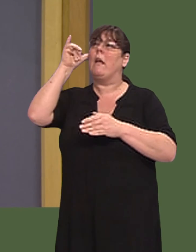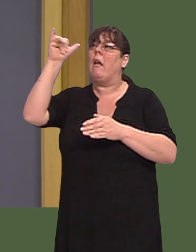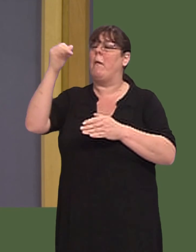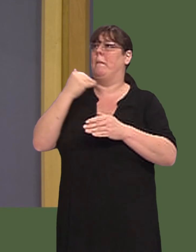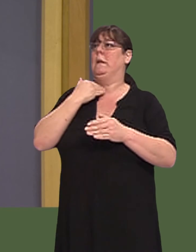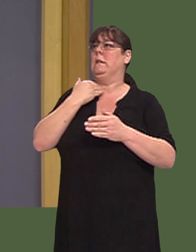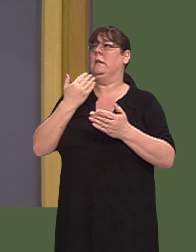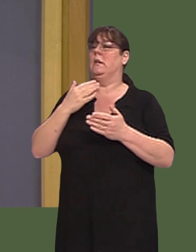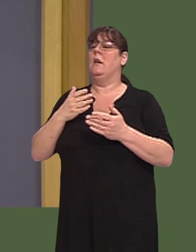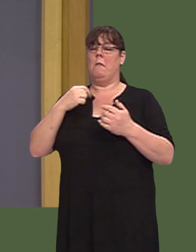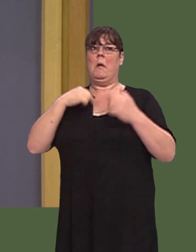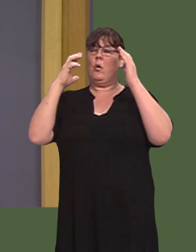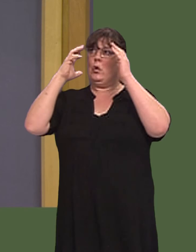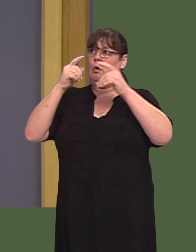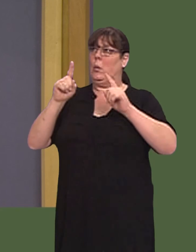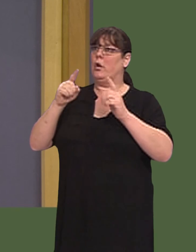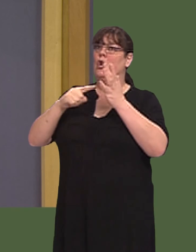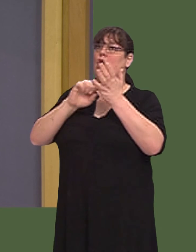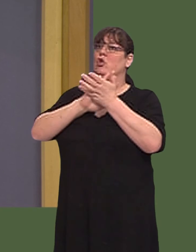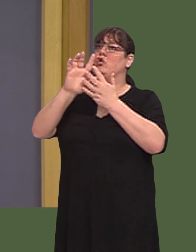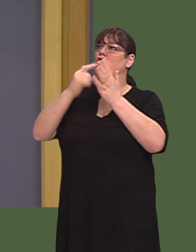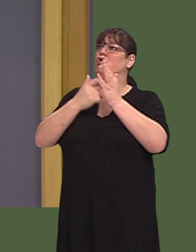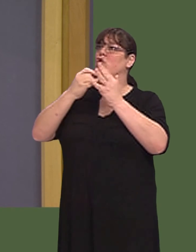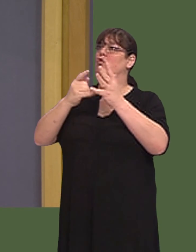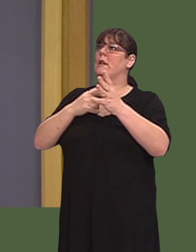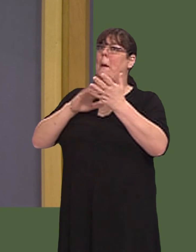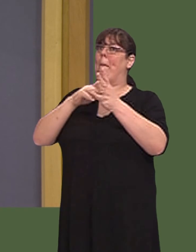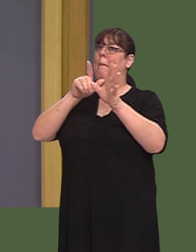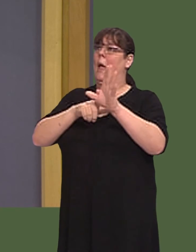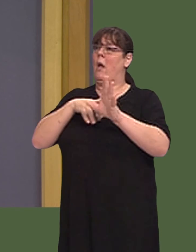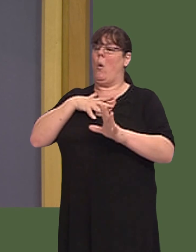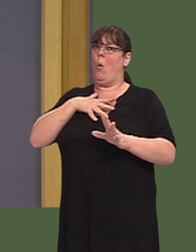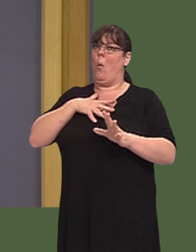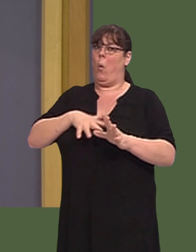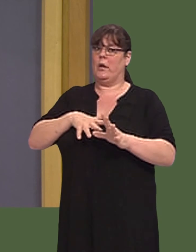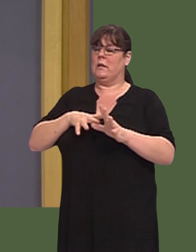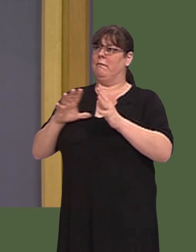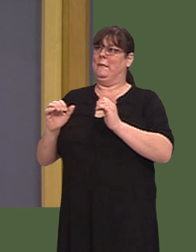What Iím concerned about is that Theresa May seems hellbent on a deal of some sort